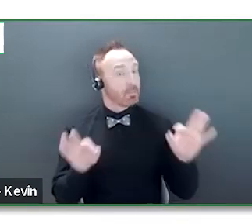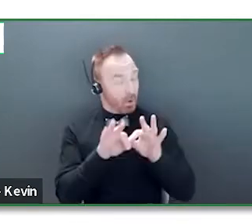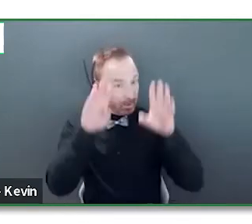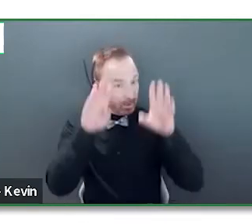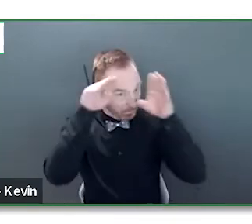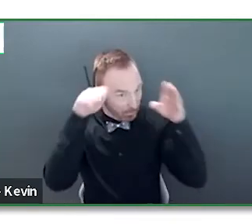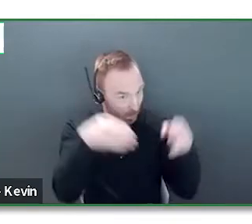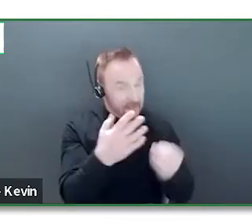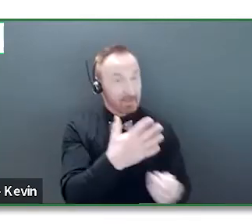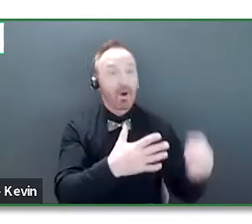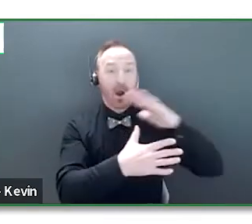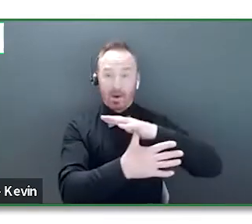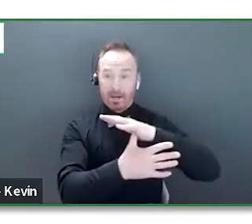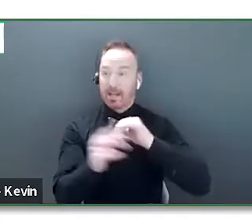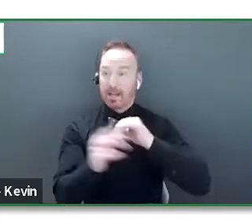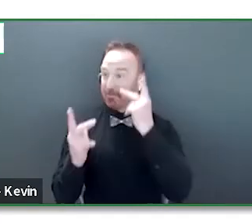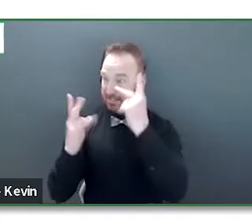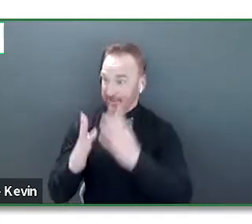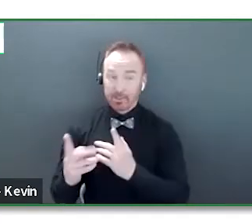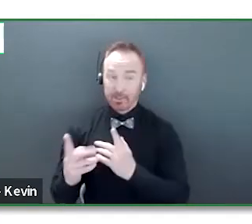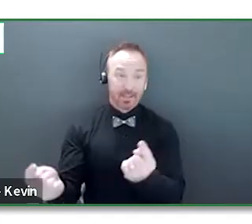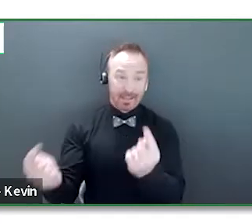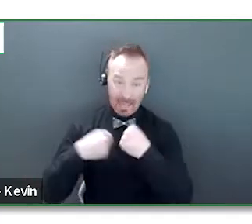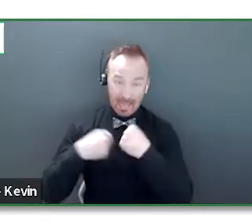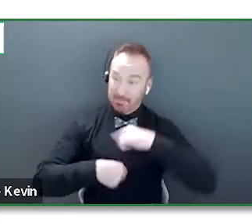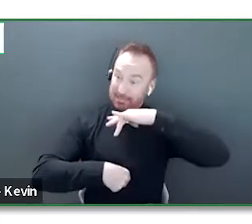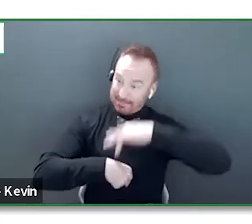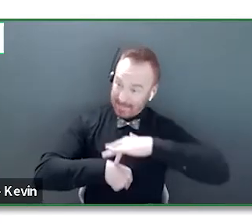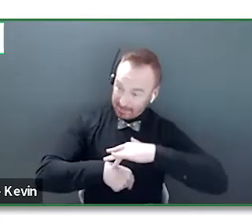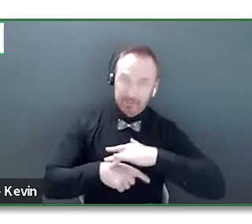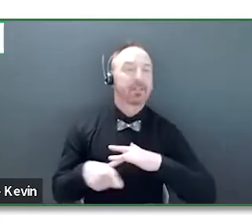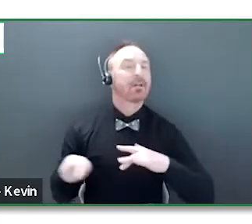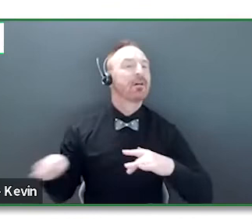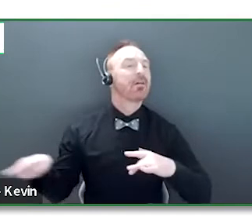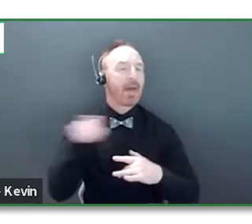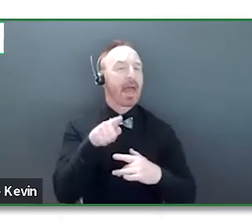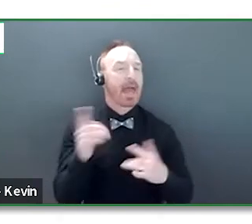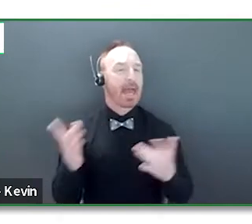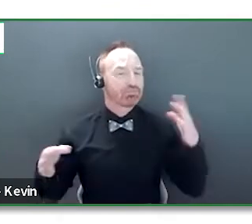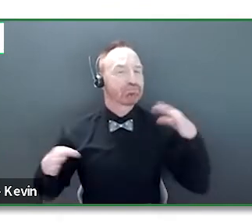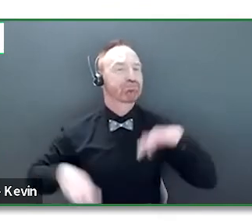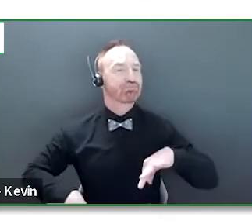to make it worth their time to experience our sites and create that